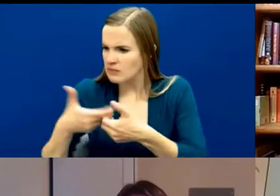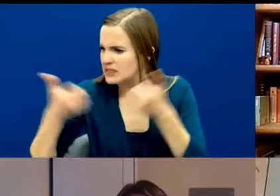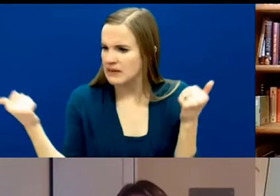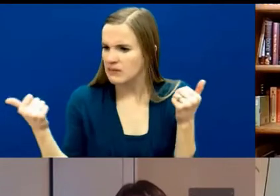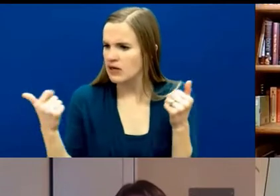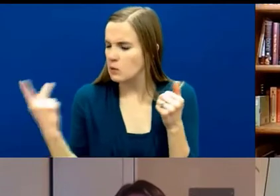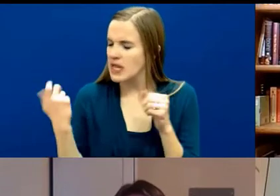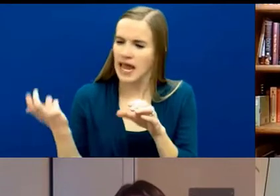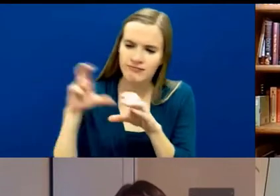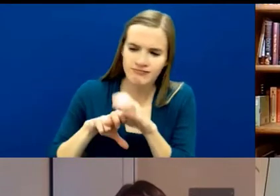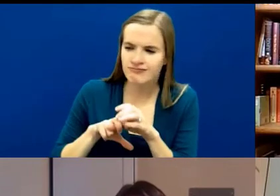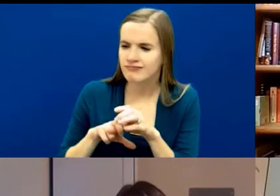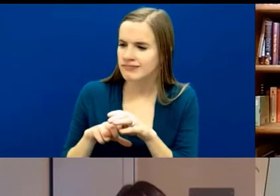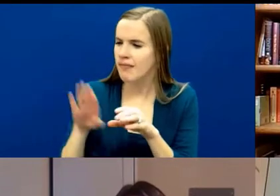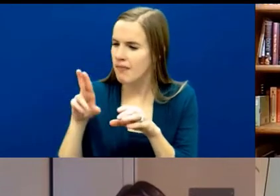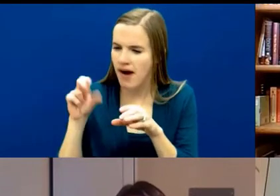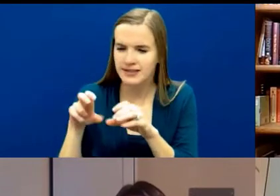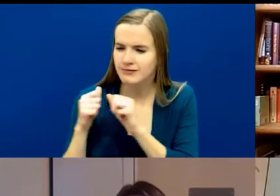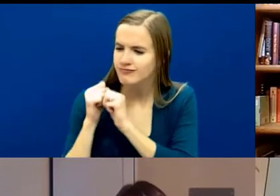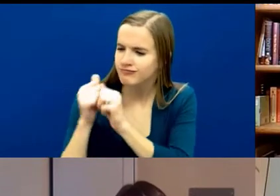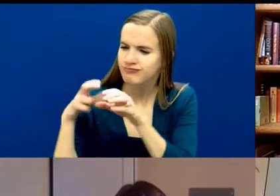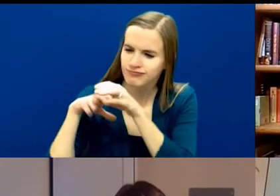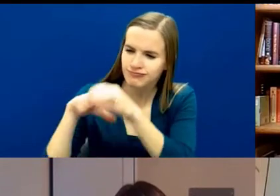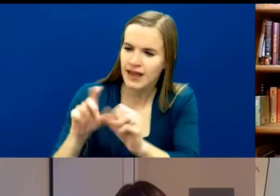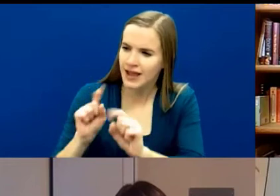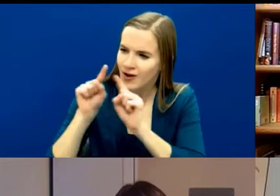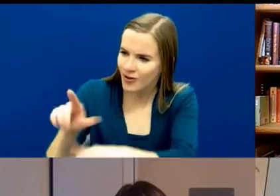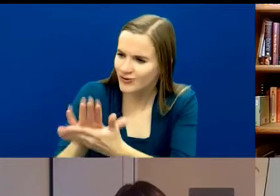go to the same school together. And, you know, this is also where Kaylee and I